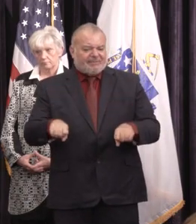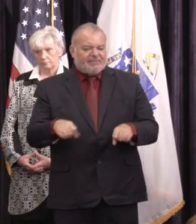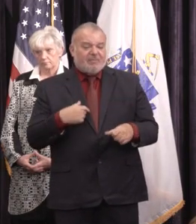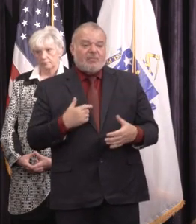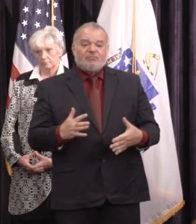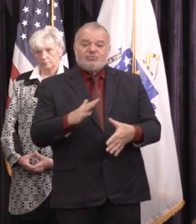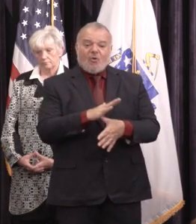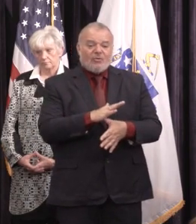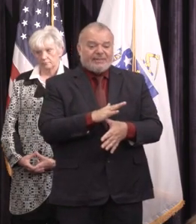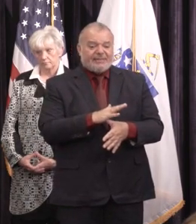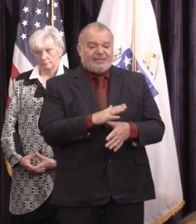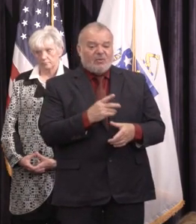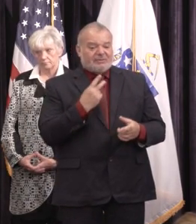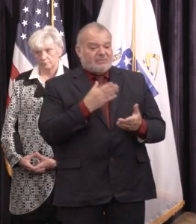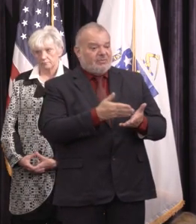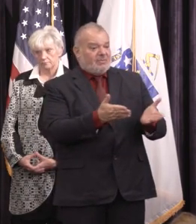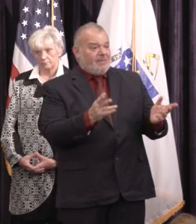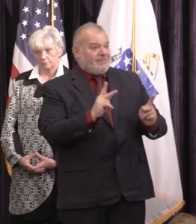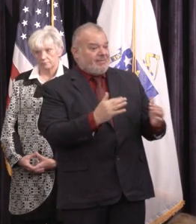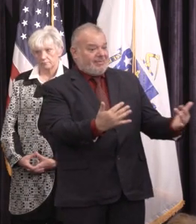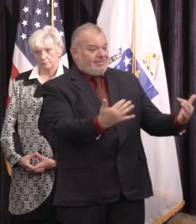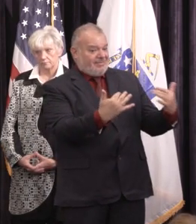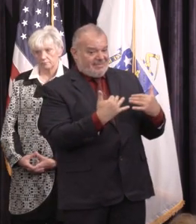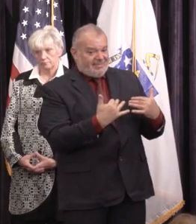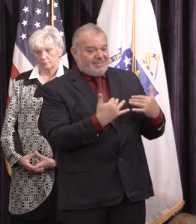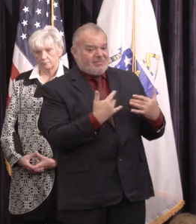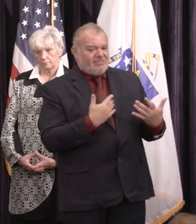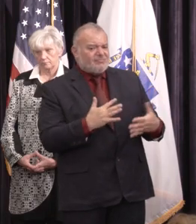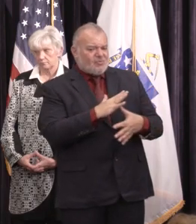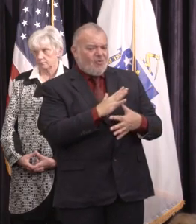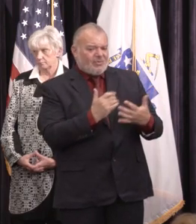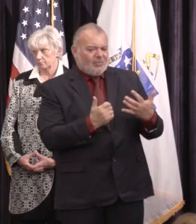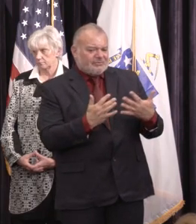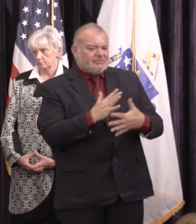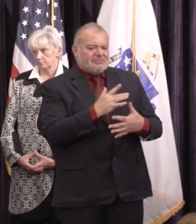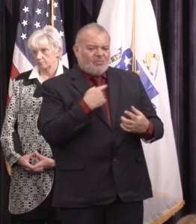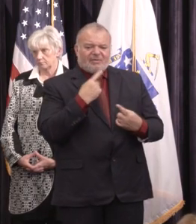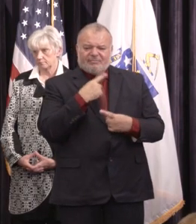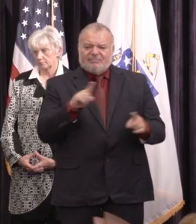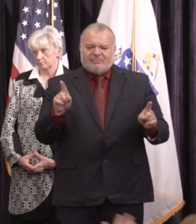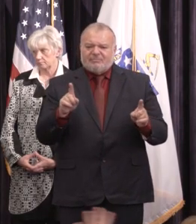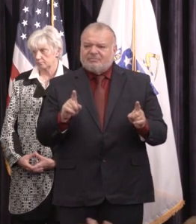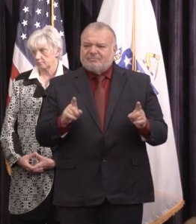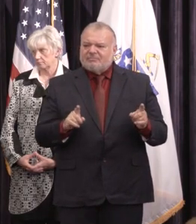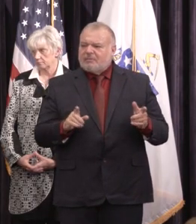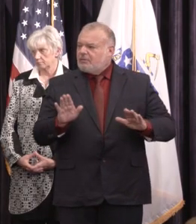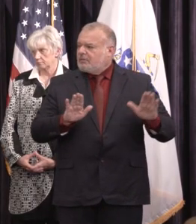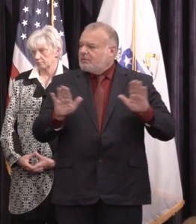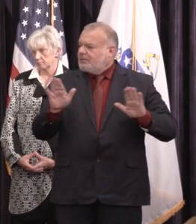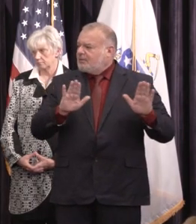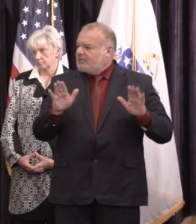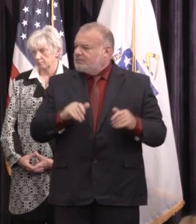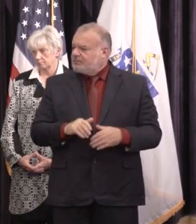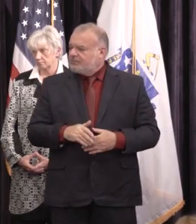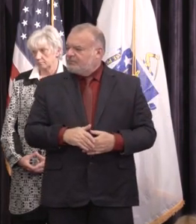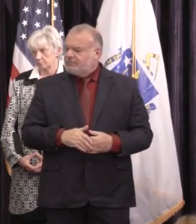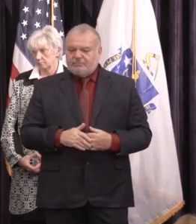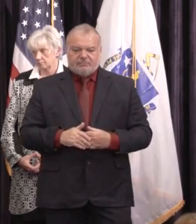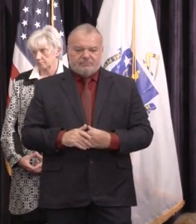the shelter system is what we said we are going to do. >> . >> Governor Healey: